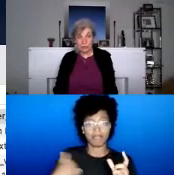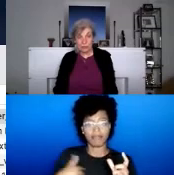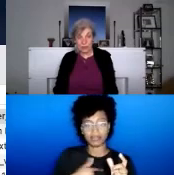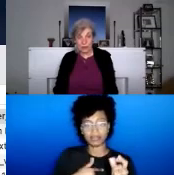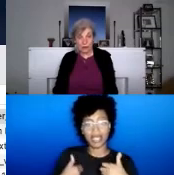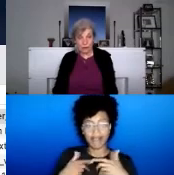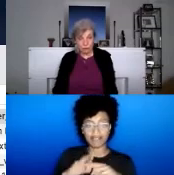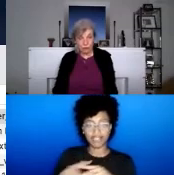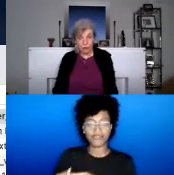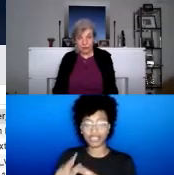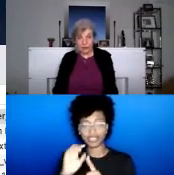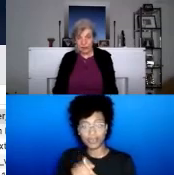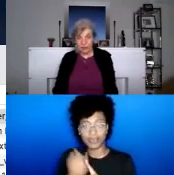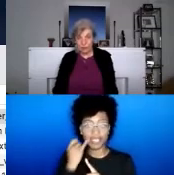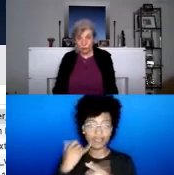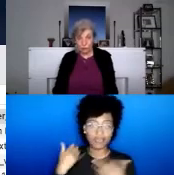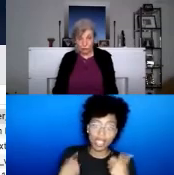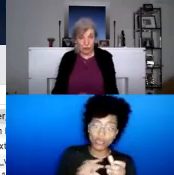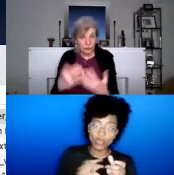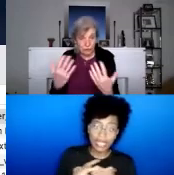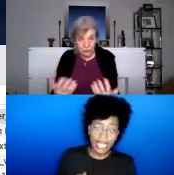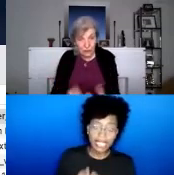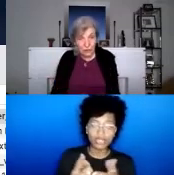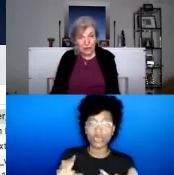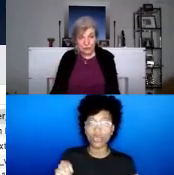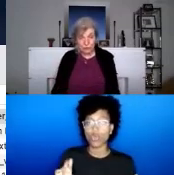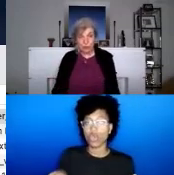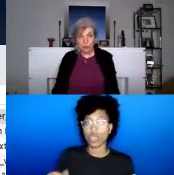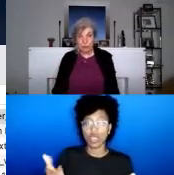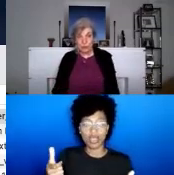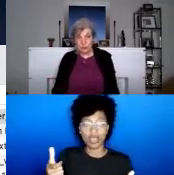whether they are health-related or other kinds of circumstances